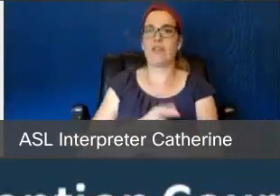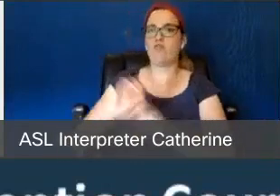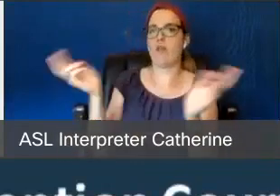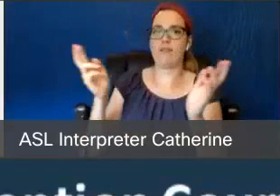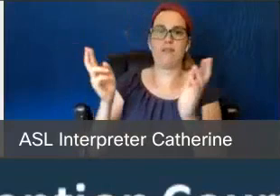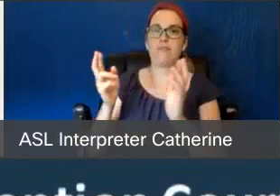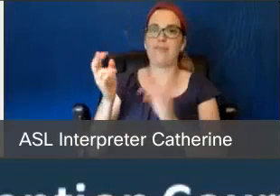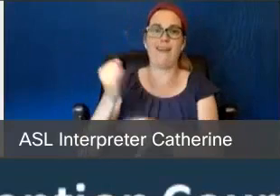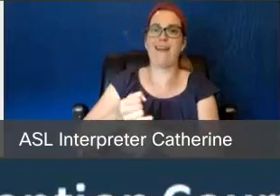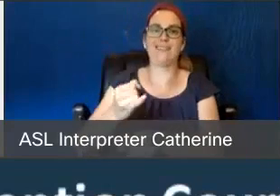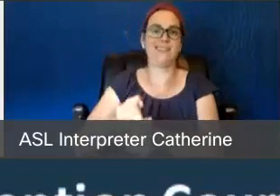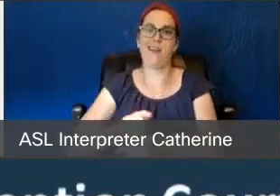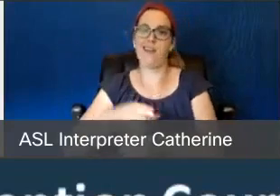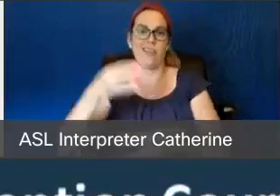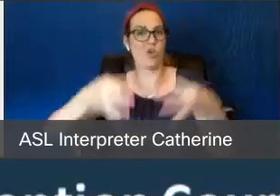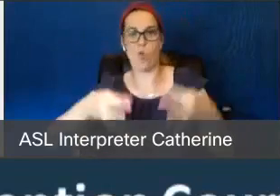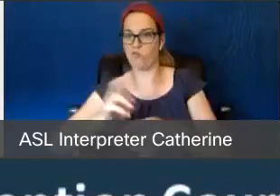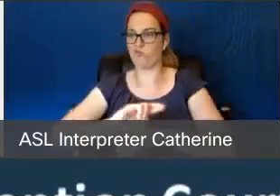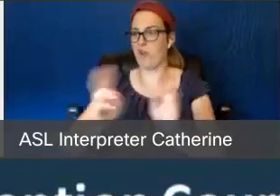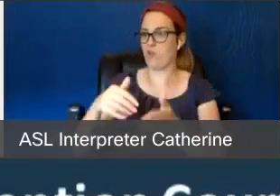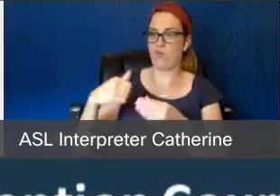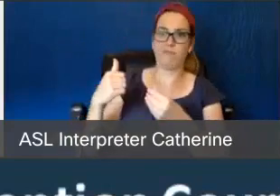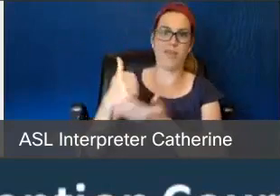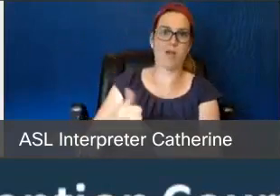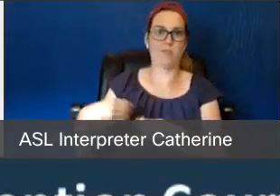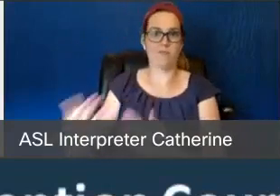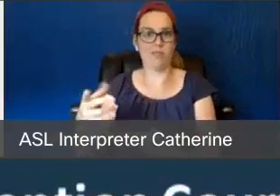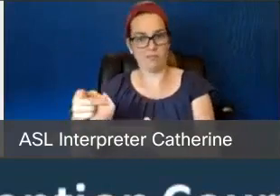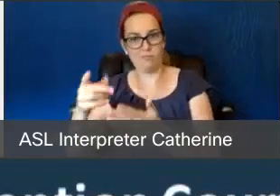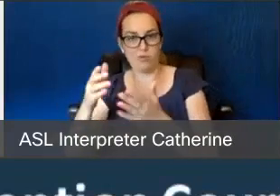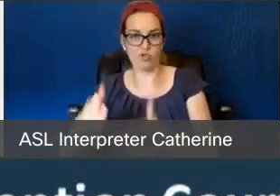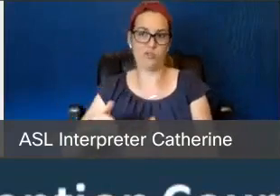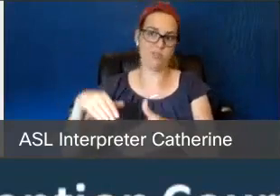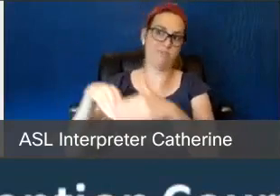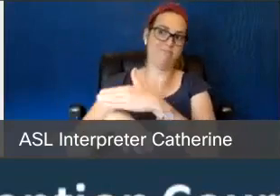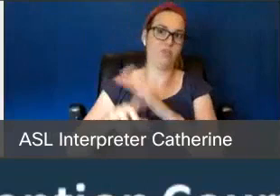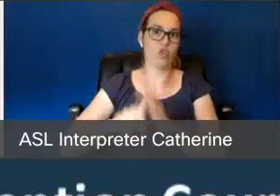Transportation, I said that before you need transportation to and from home, to and from court to and from treatment,